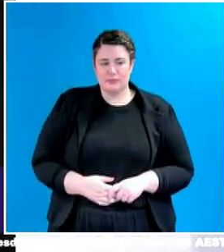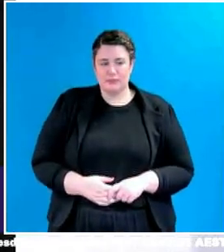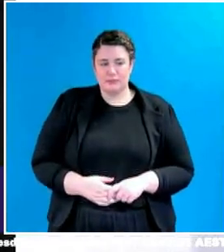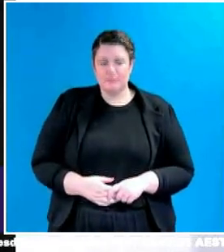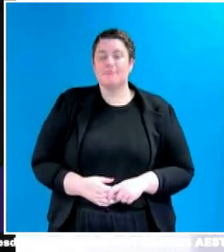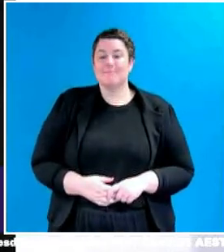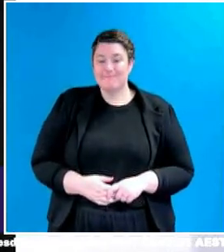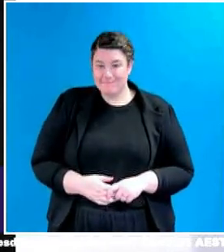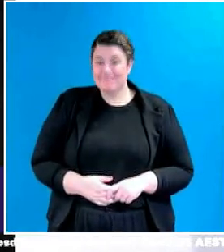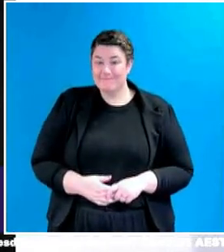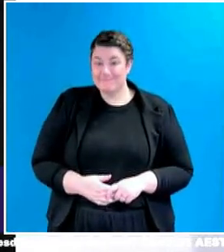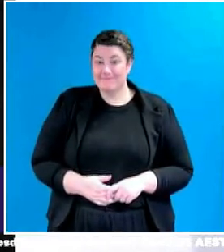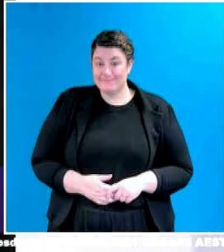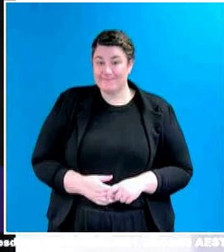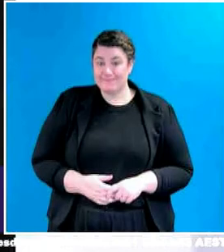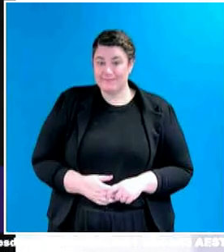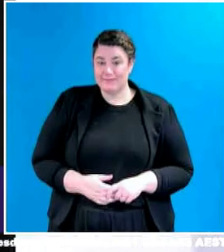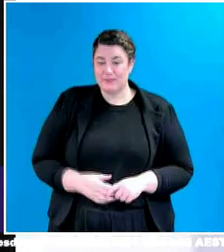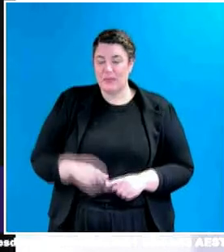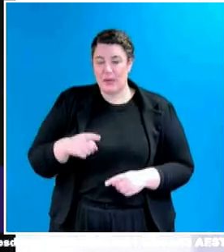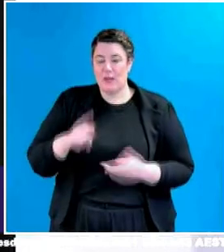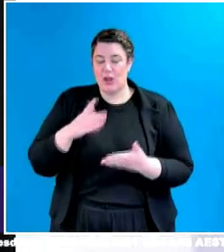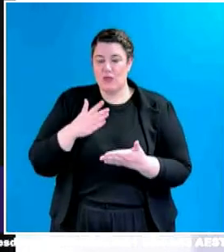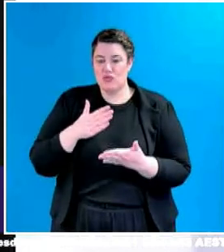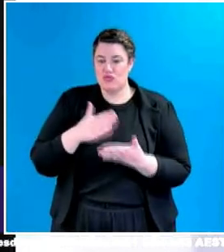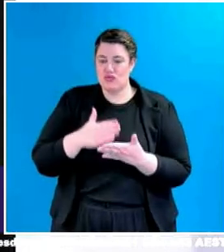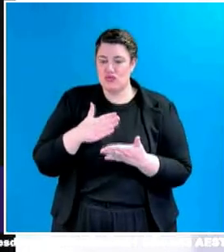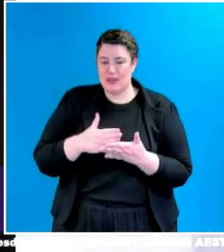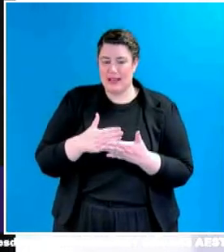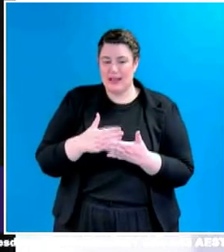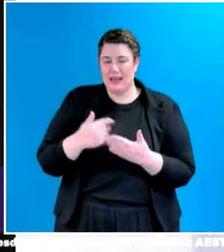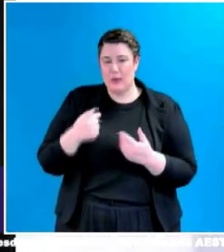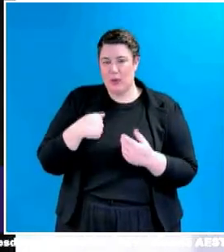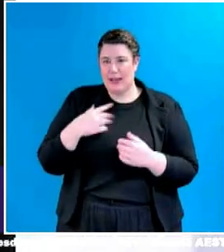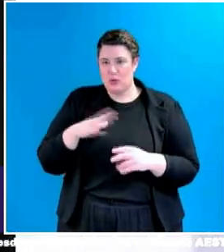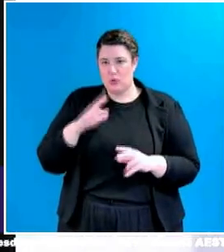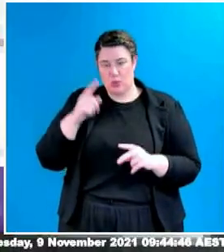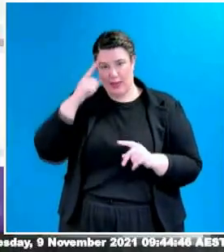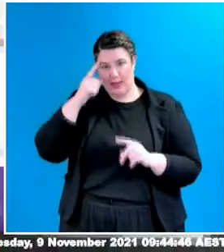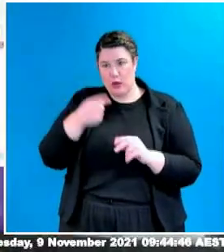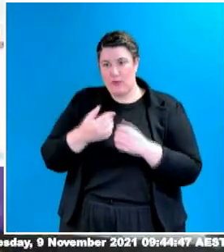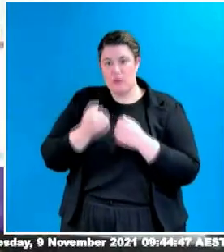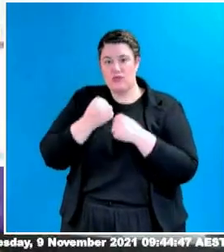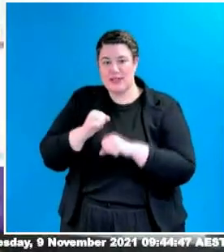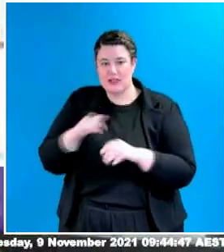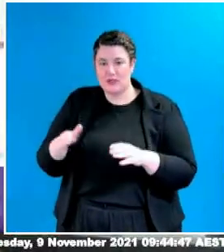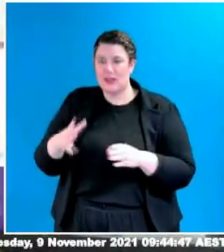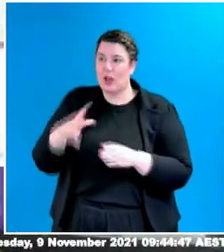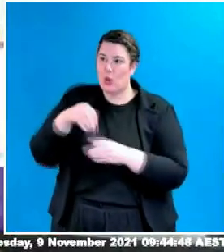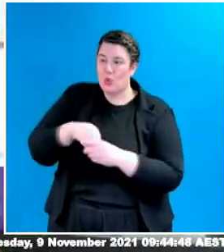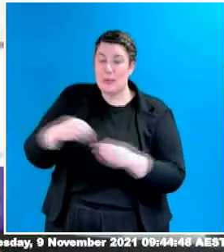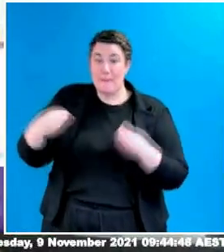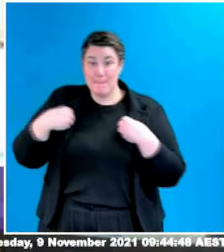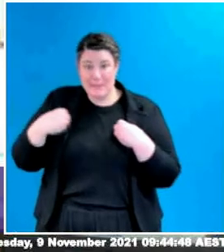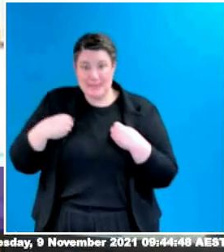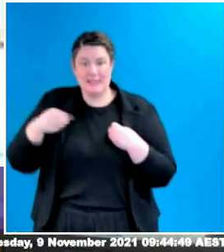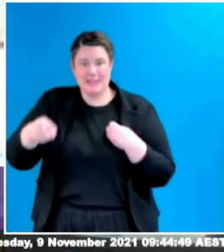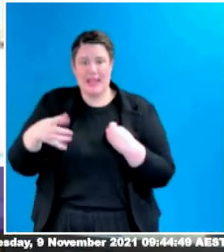Sure. The duty to respect, protect and fulfil, which encompasses the private sector as well and third parties.